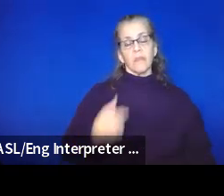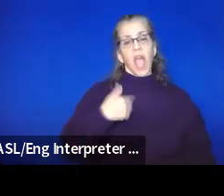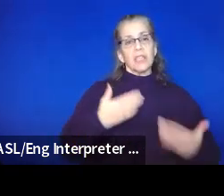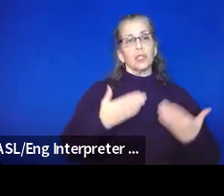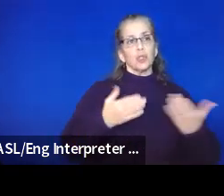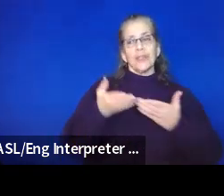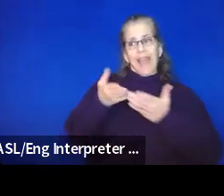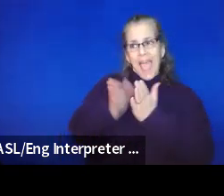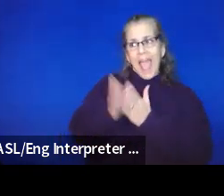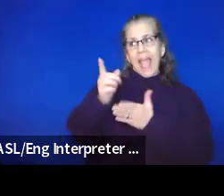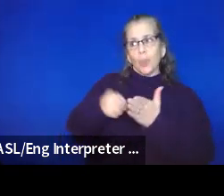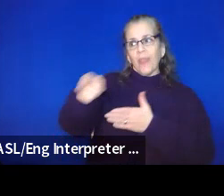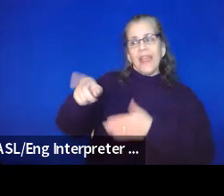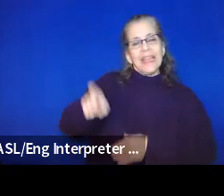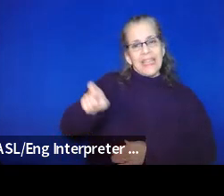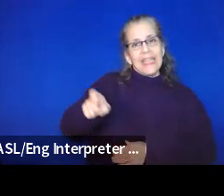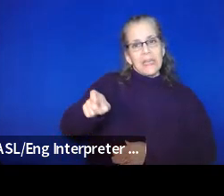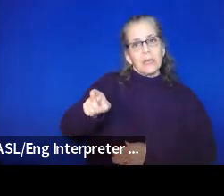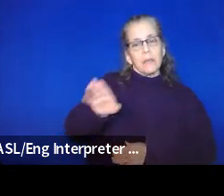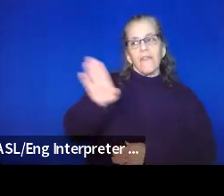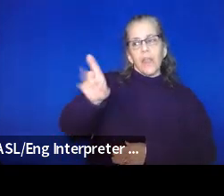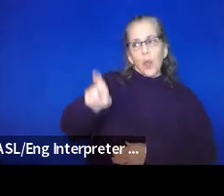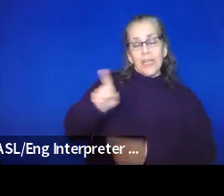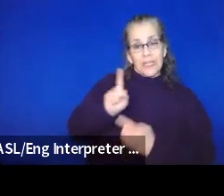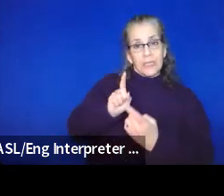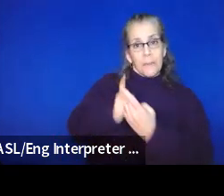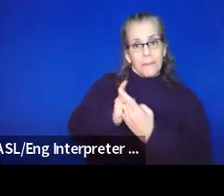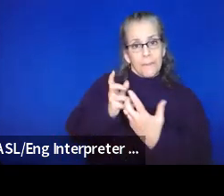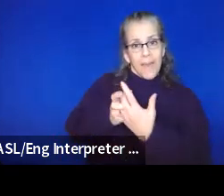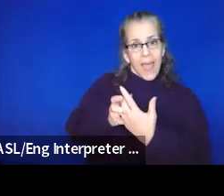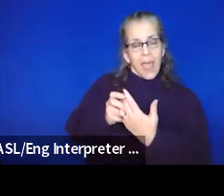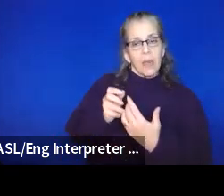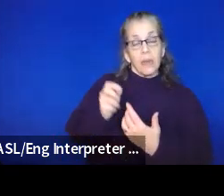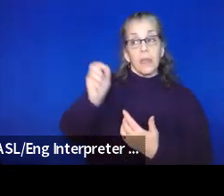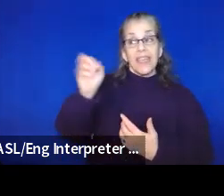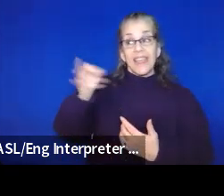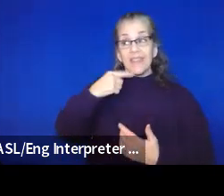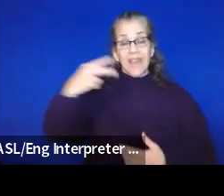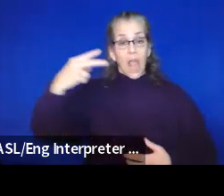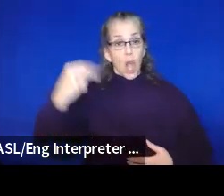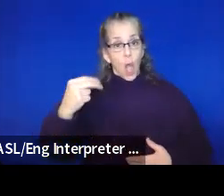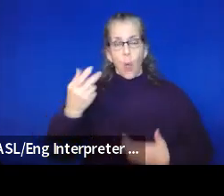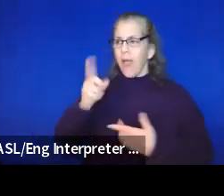being met, and ask them if there's any if they're not, then ask them how you can help.